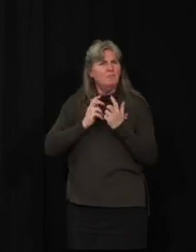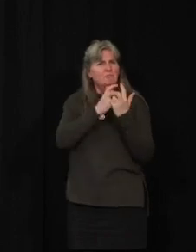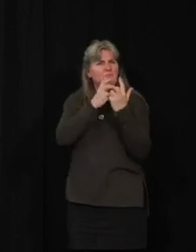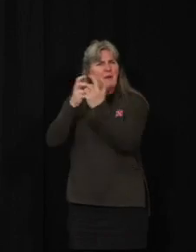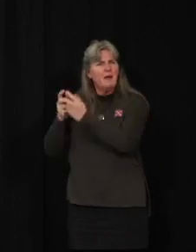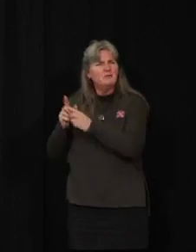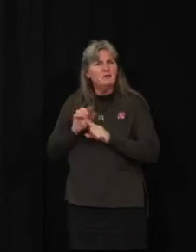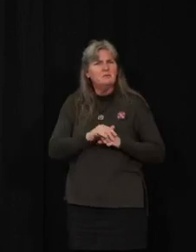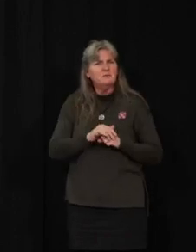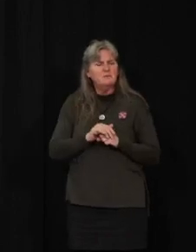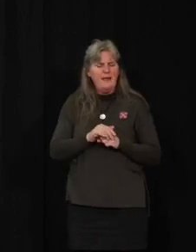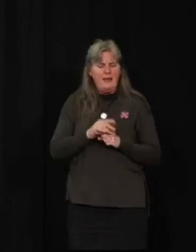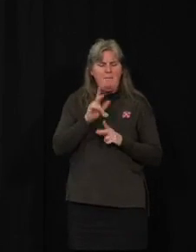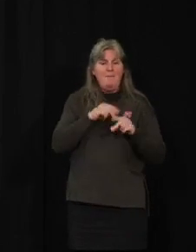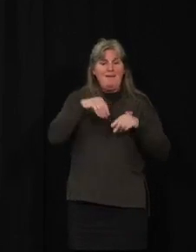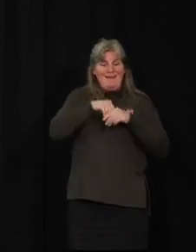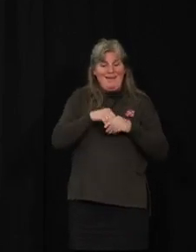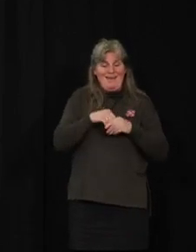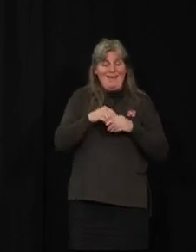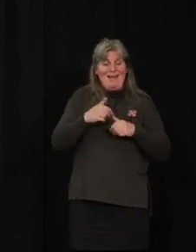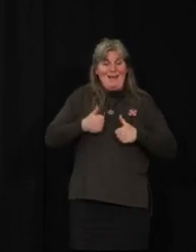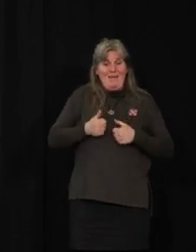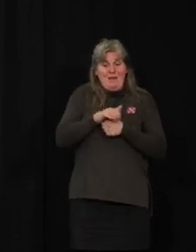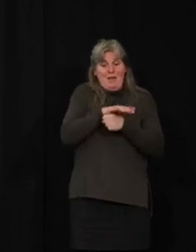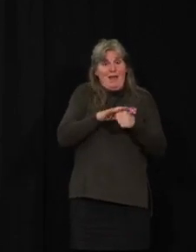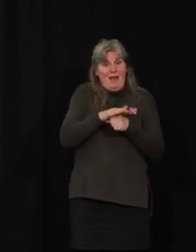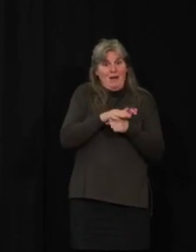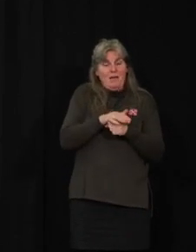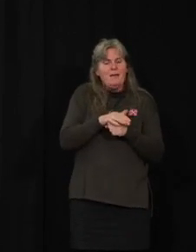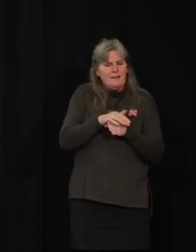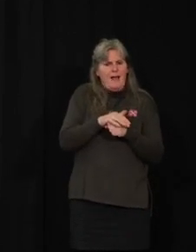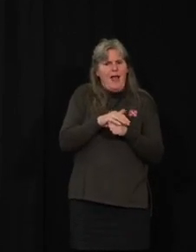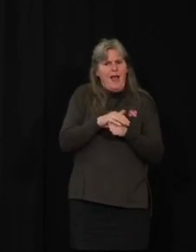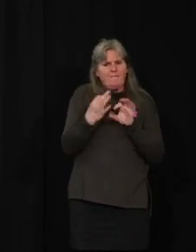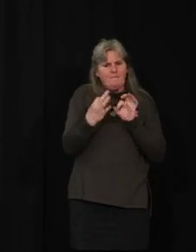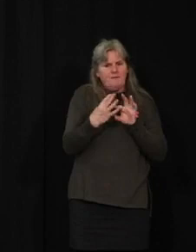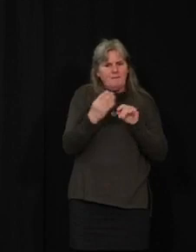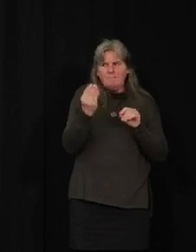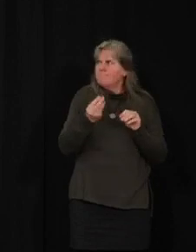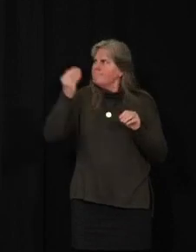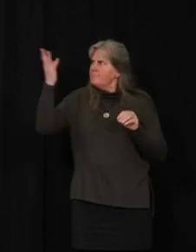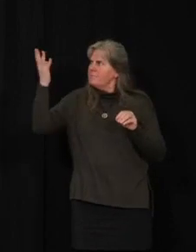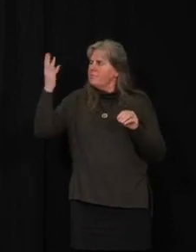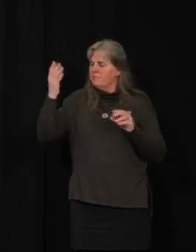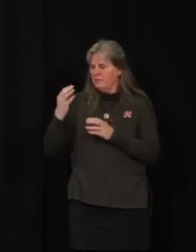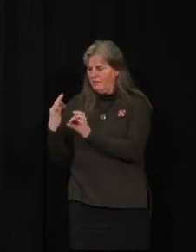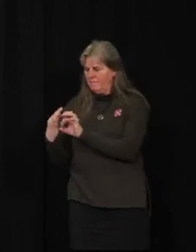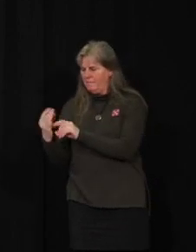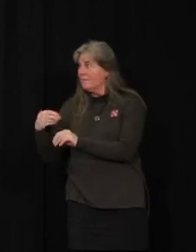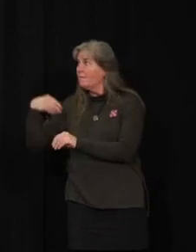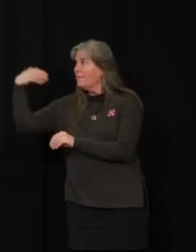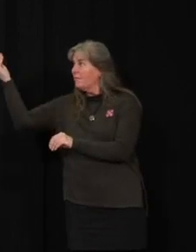Those are the folks in the regions and provinces and territories. The leadership to make sure that all that we do is coordinated ad